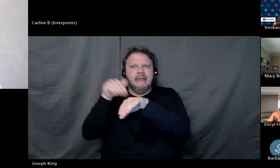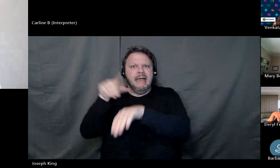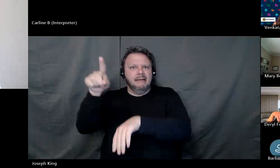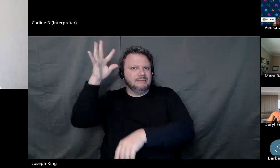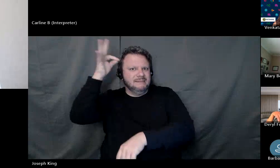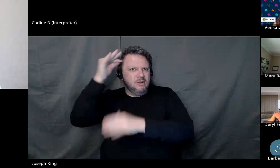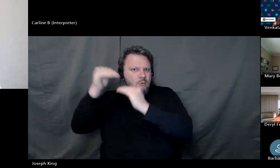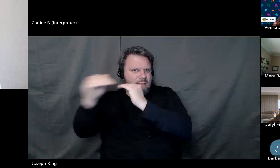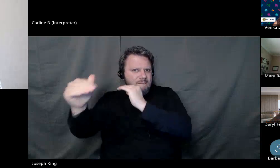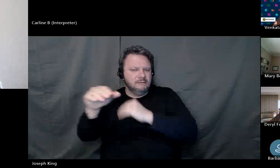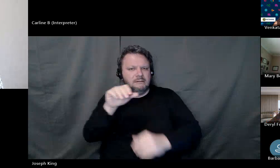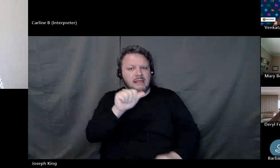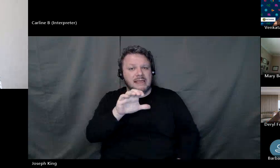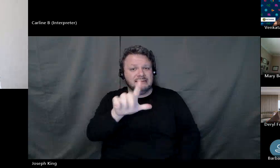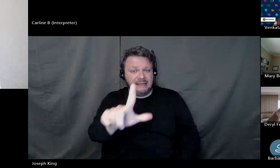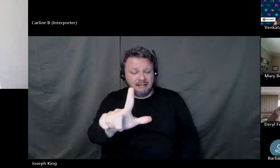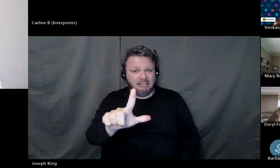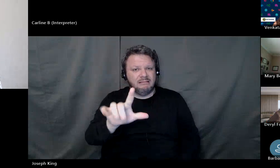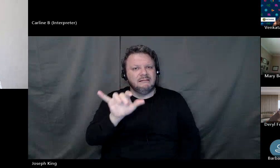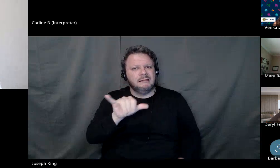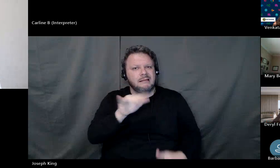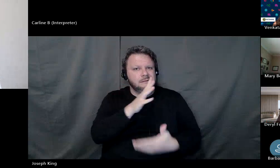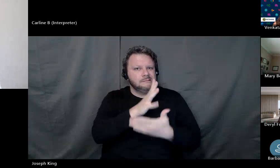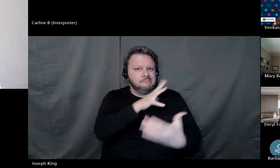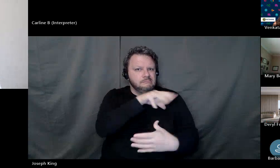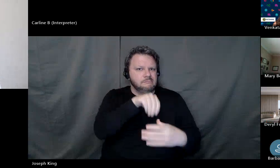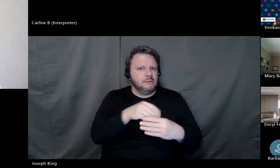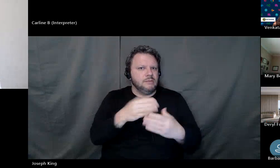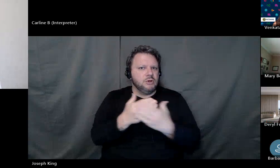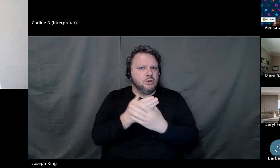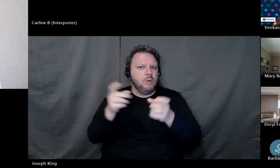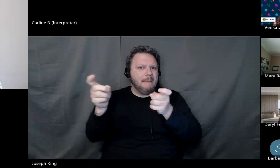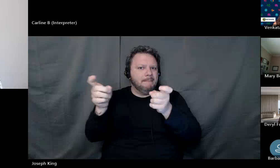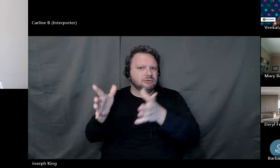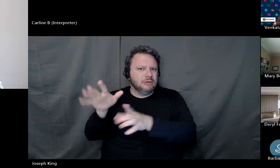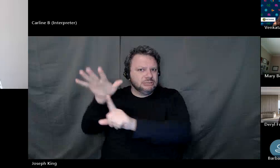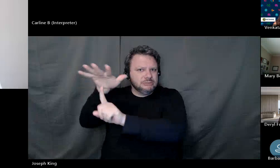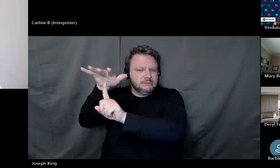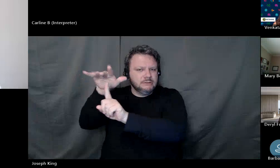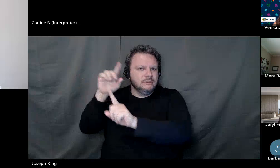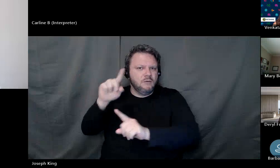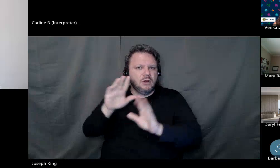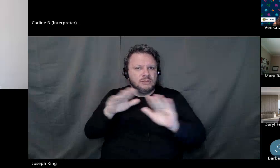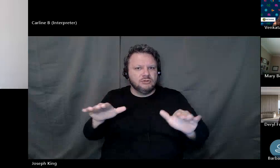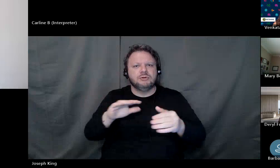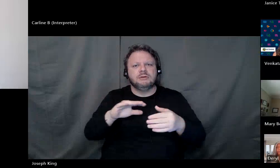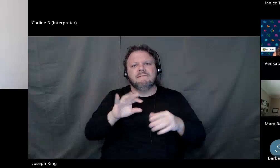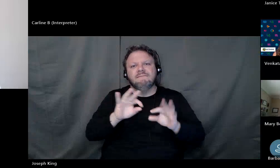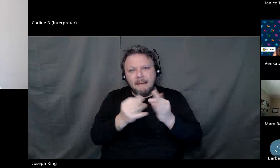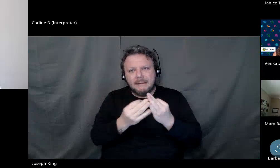Like I said, ACL is part of this new administration for children, families and communities.